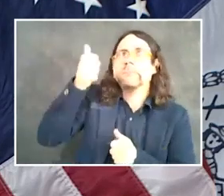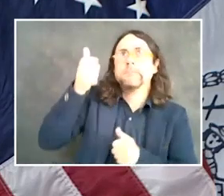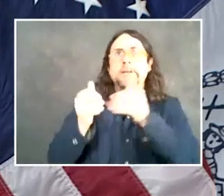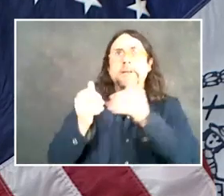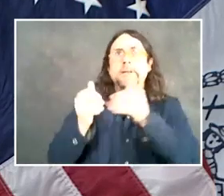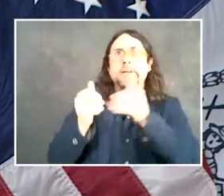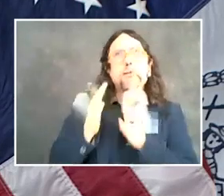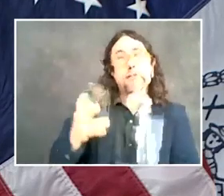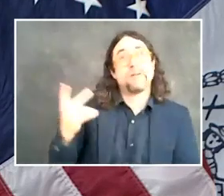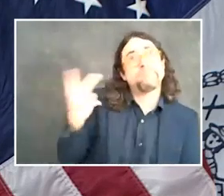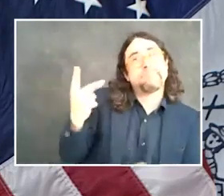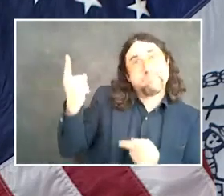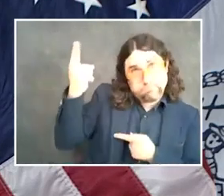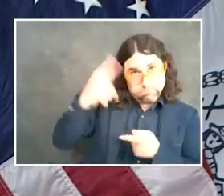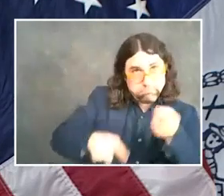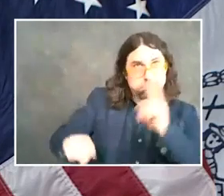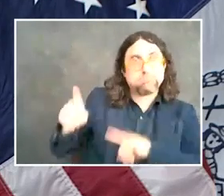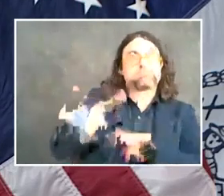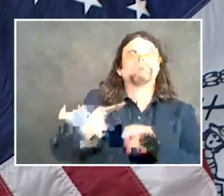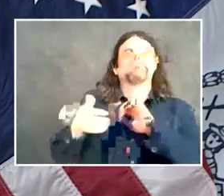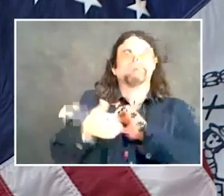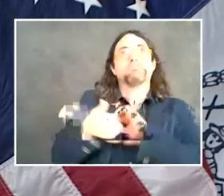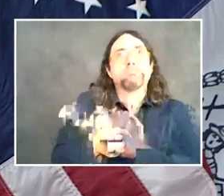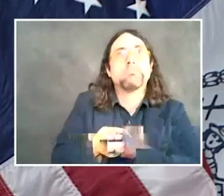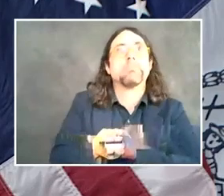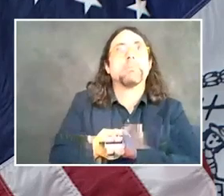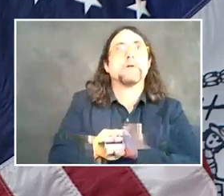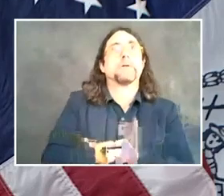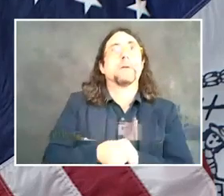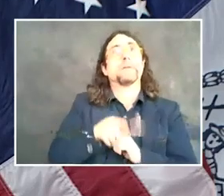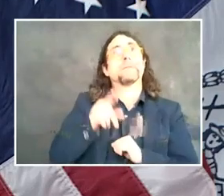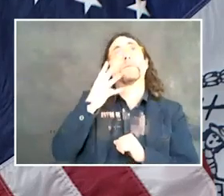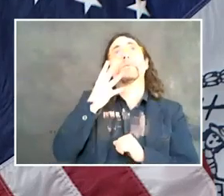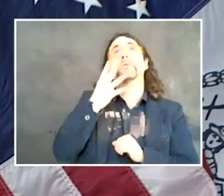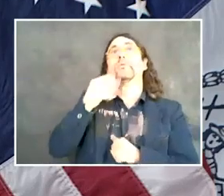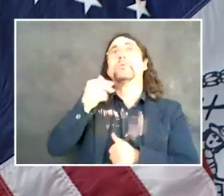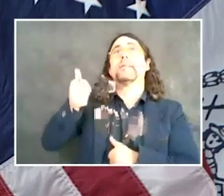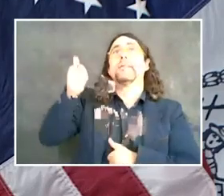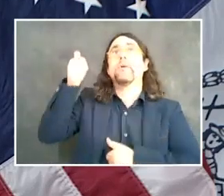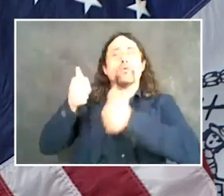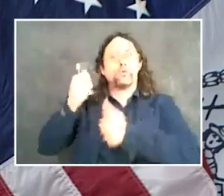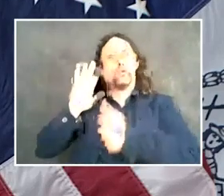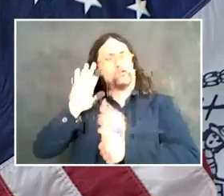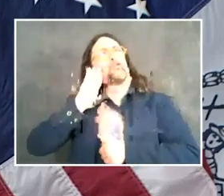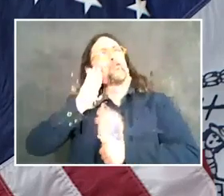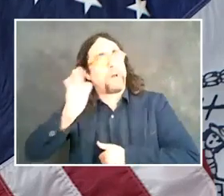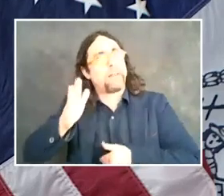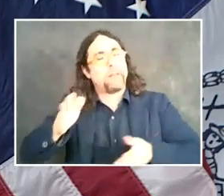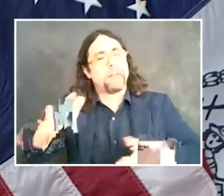THESE VOICES OF THEIR CITY GOVERNMENT, OF THE LEADERS OF THEIR COMMUNITIES. THERE HAS BEEN CLARITY ACROSS